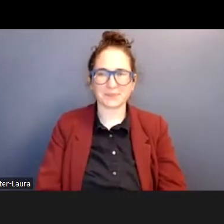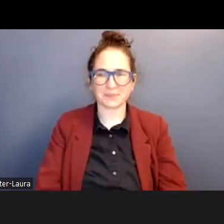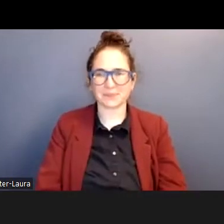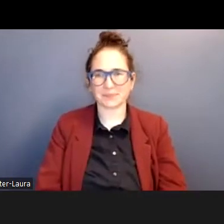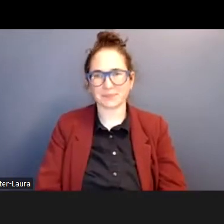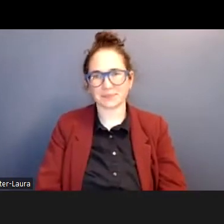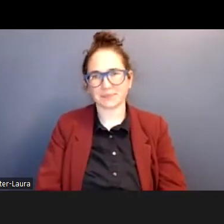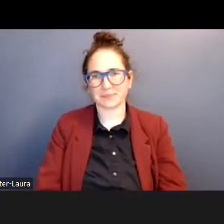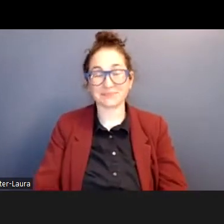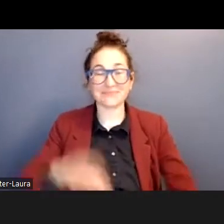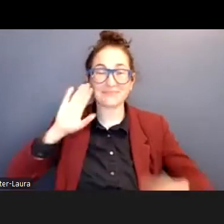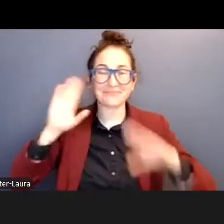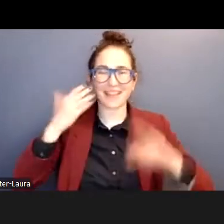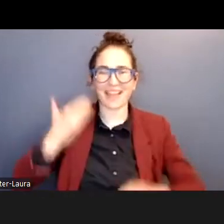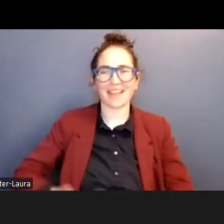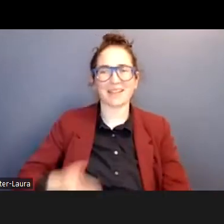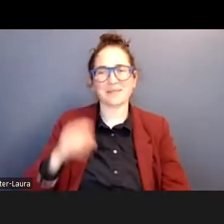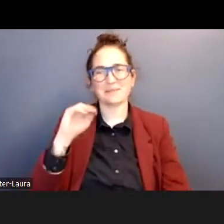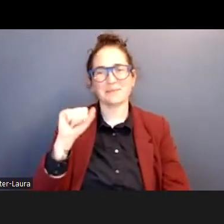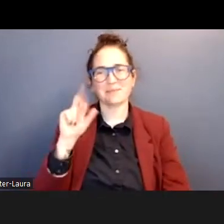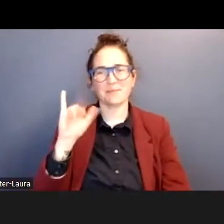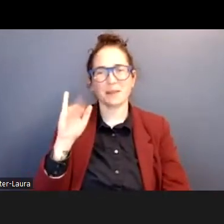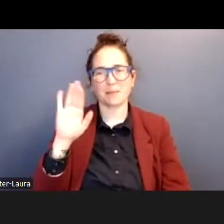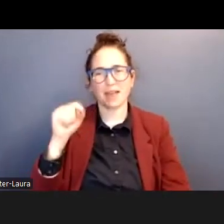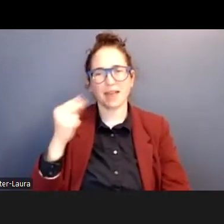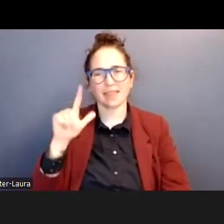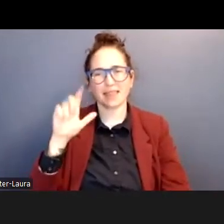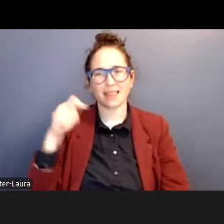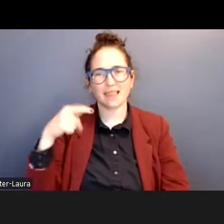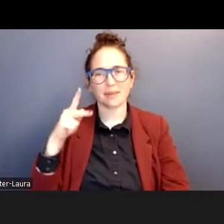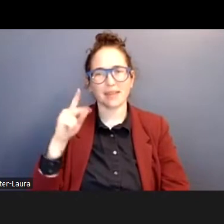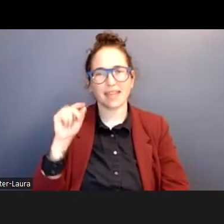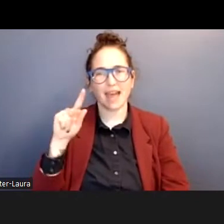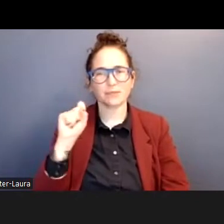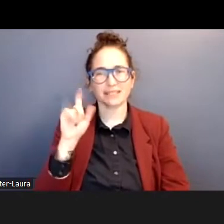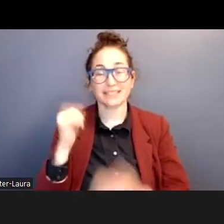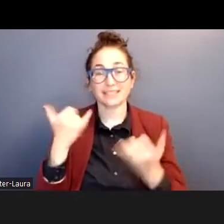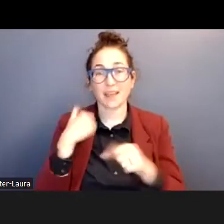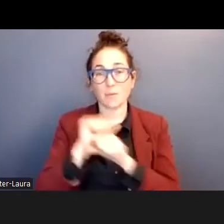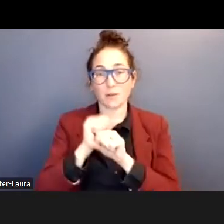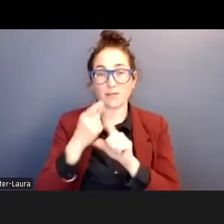So hi, everyone. I'm Mary. My name is Mary Beth Lepkowsky. And I'm joining today from California. I'm a white woman